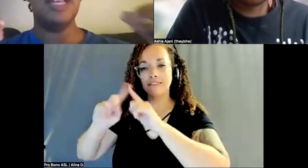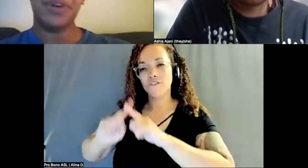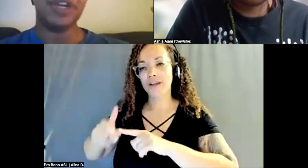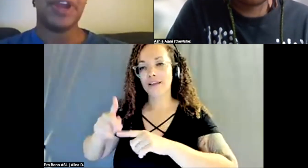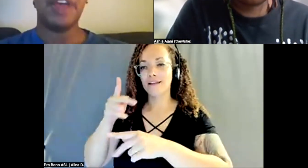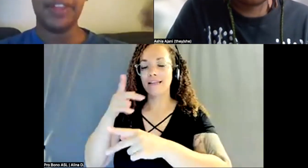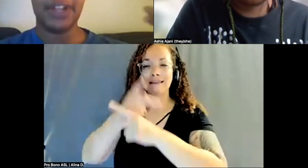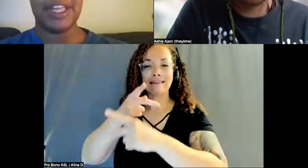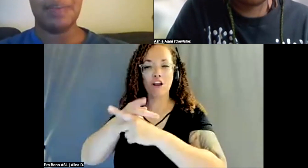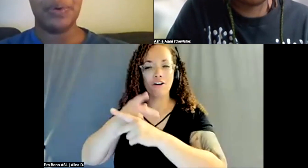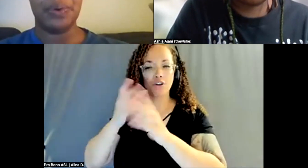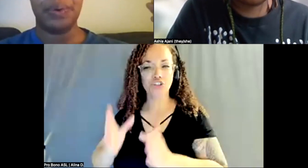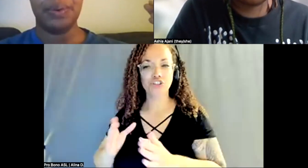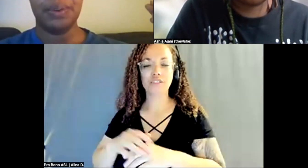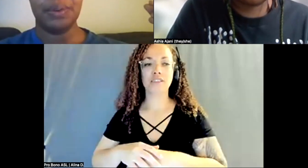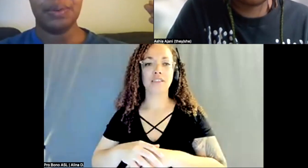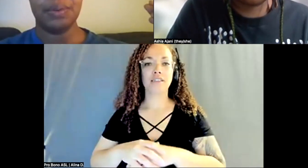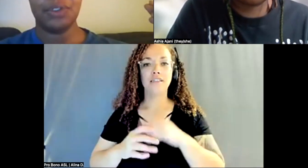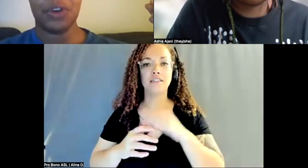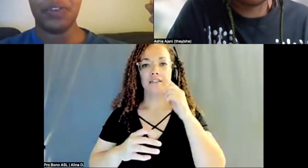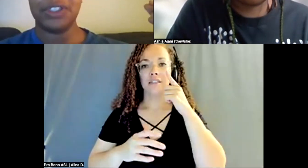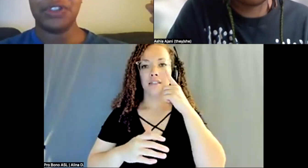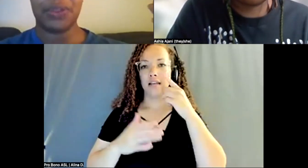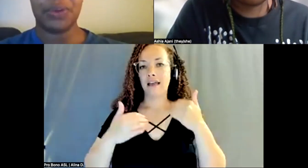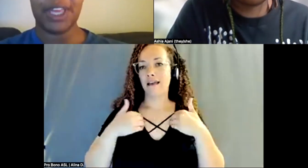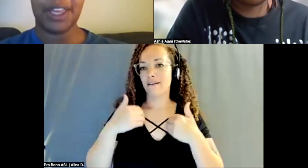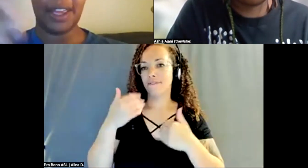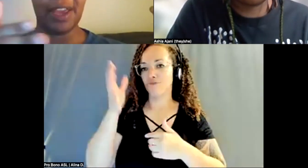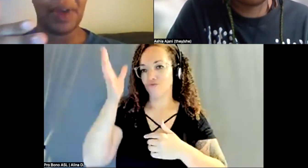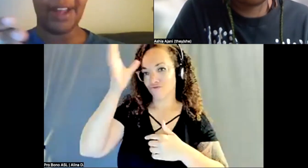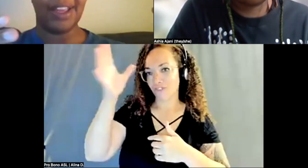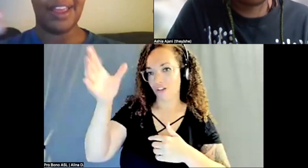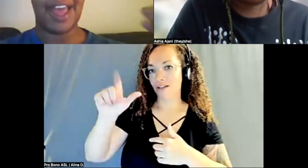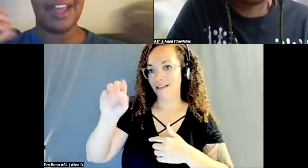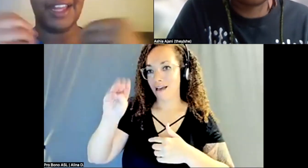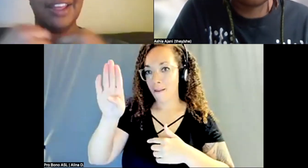things like great grandfather Lim who drove his truck through a KKK rally and that like,